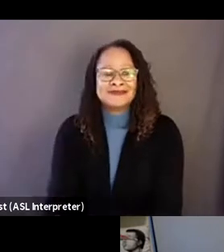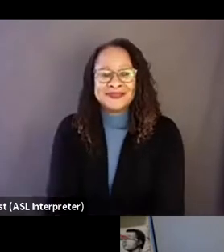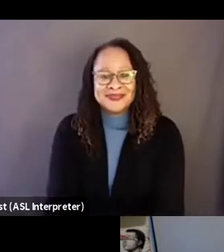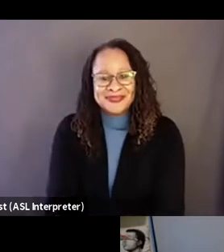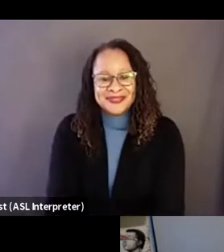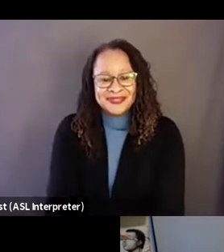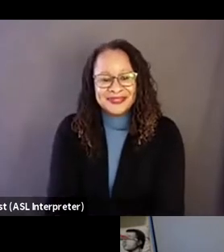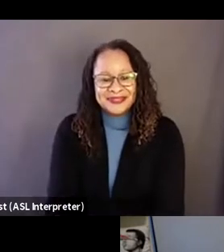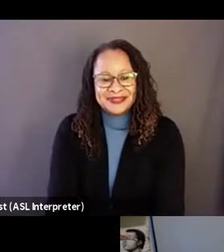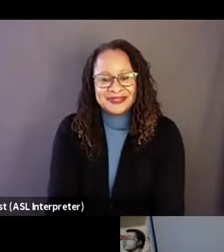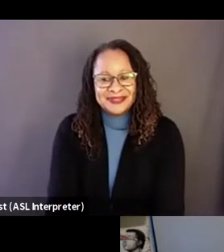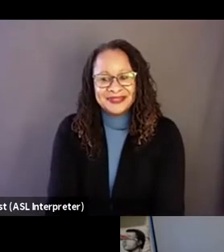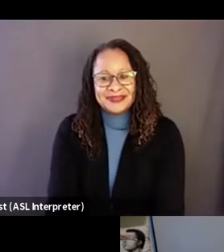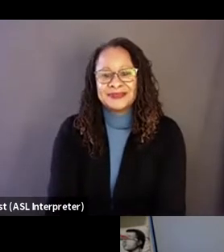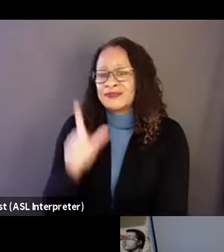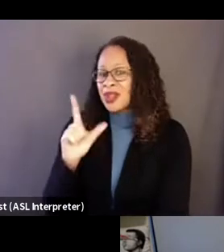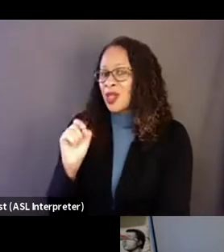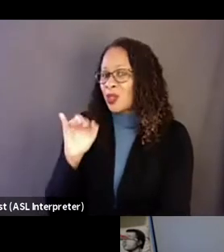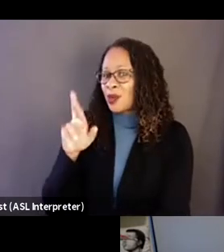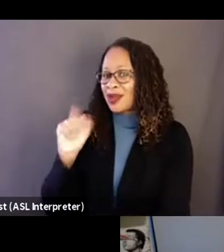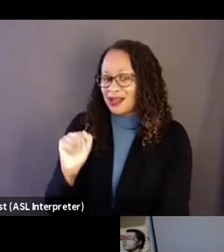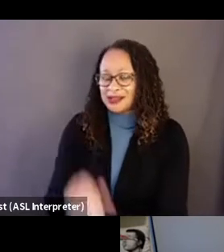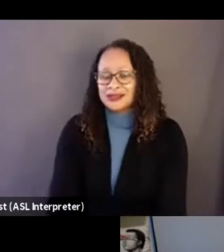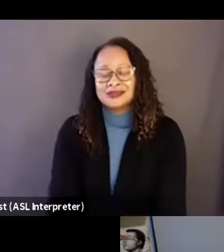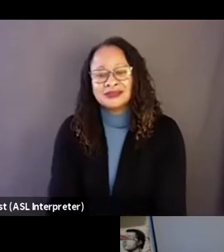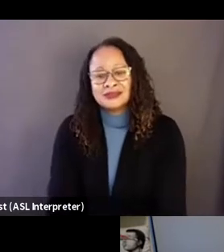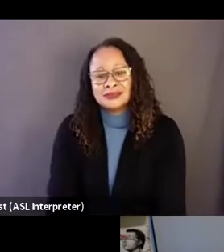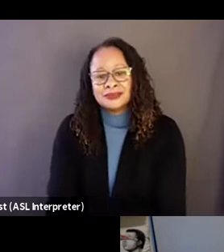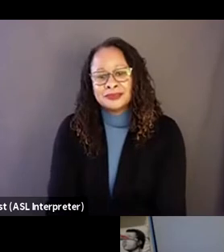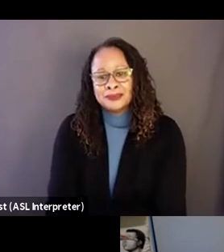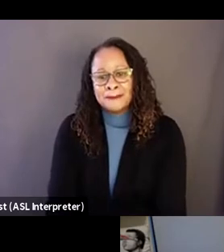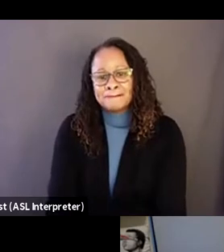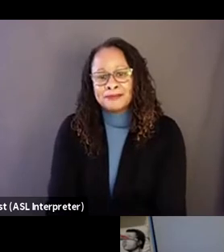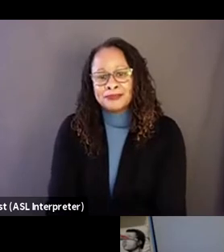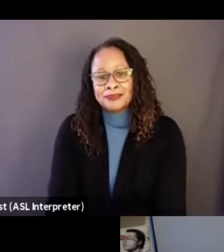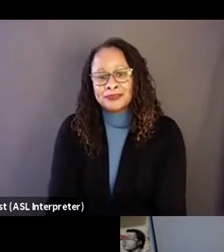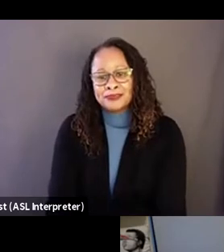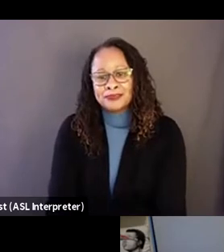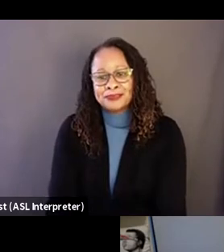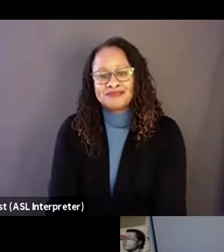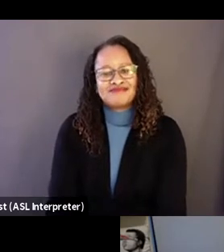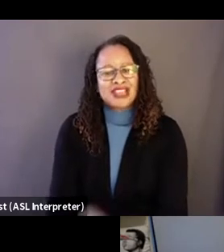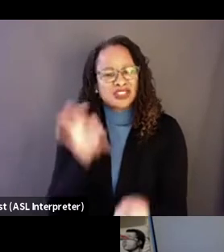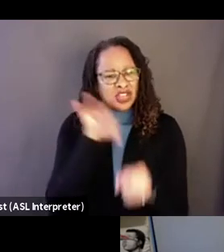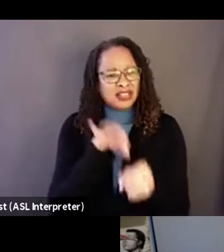Yeah, and I would also add that there's an elected official piece, but there's also us, right?